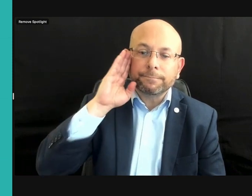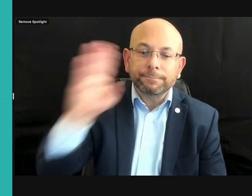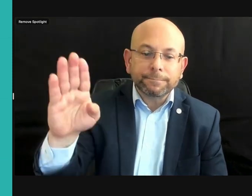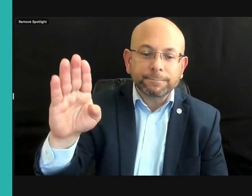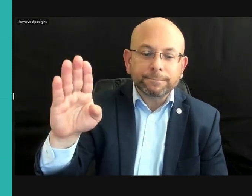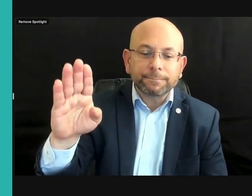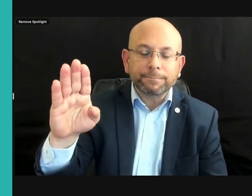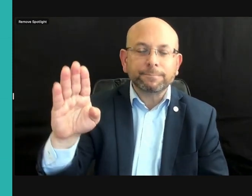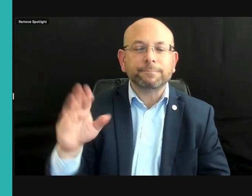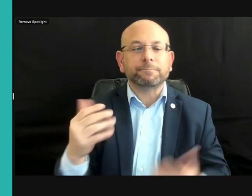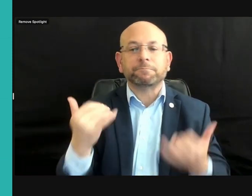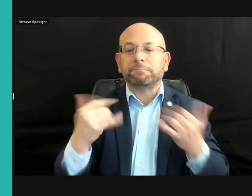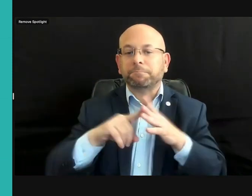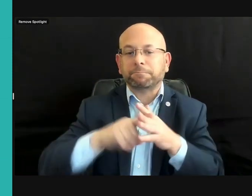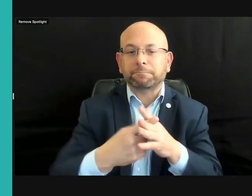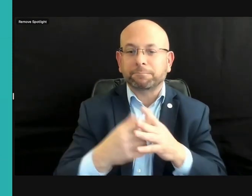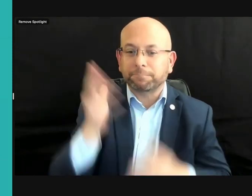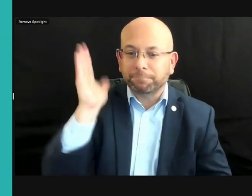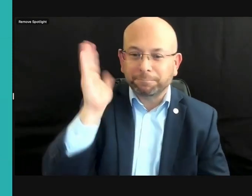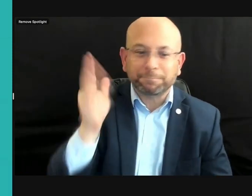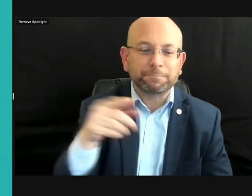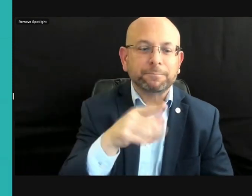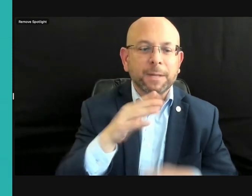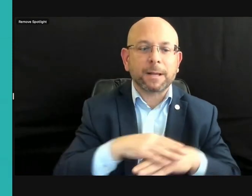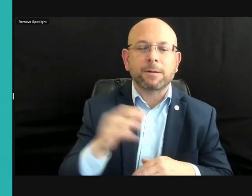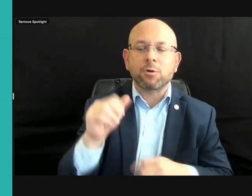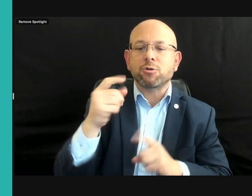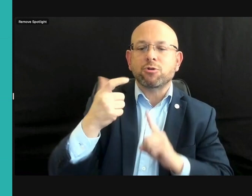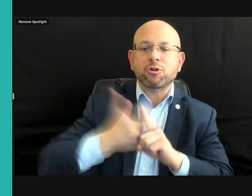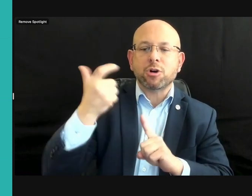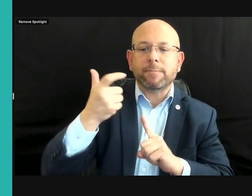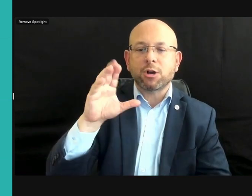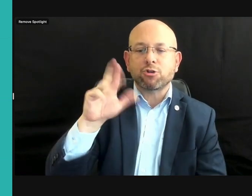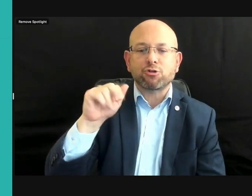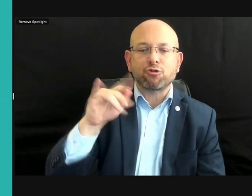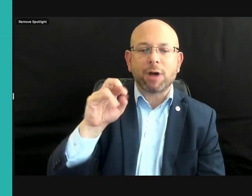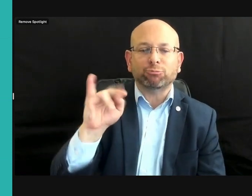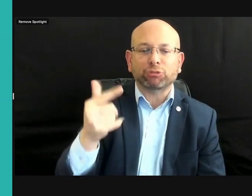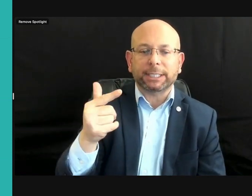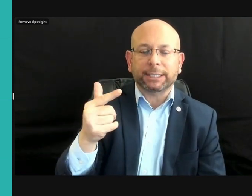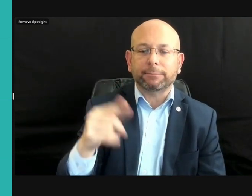Hi. I'm about to start today's presentation titled, Automated Craptioning.